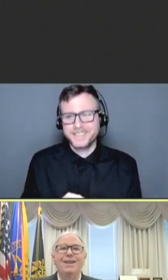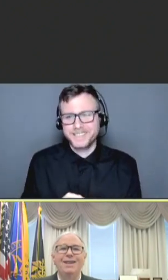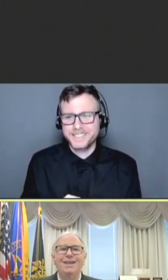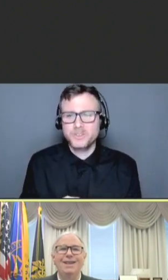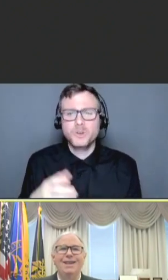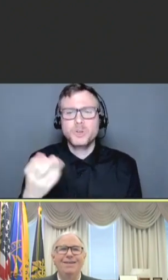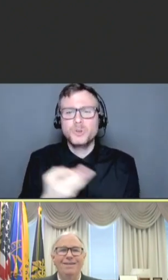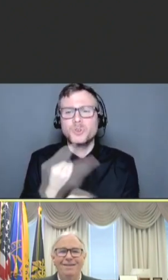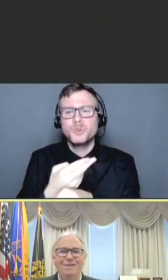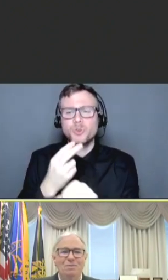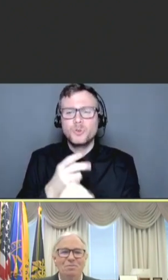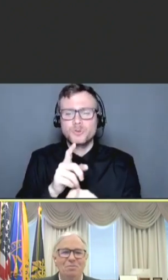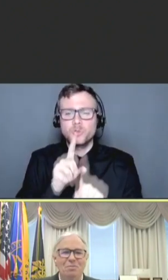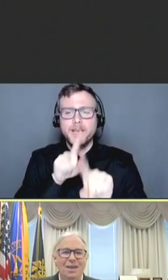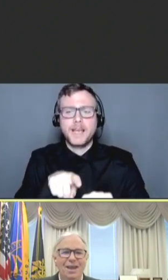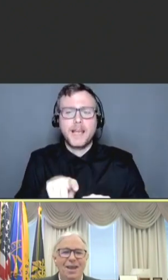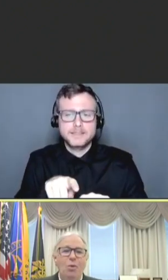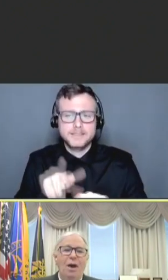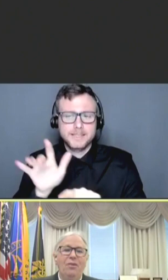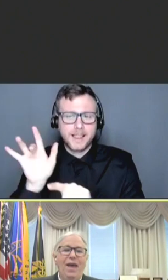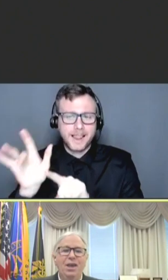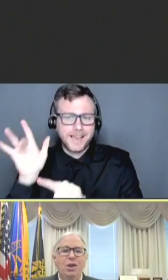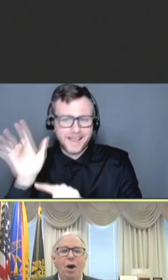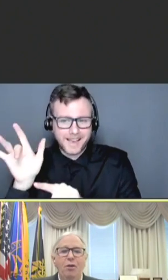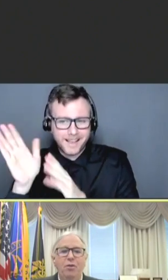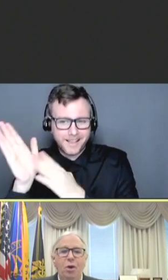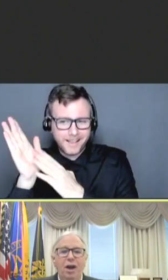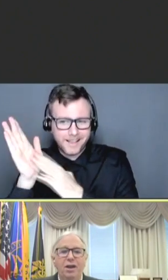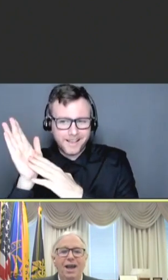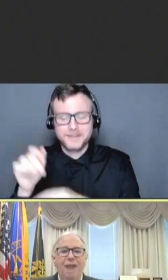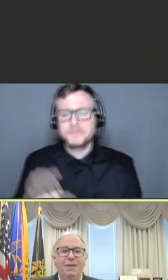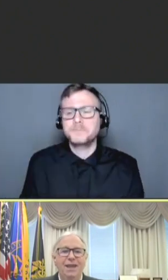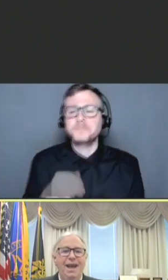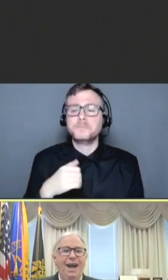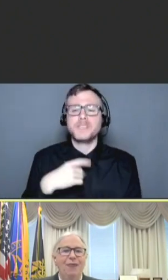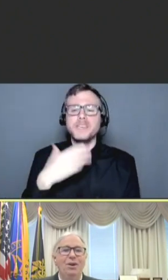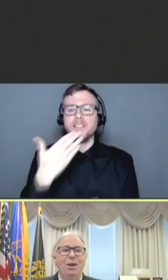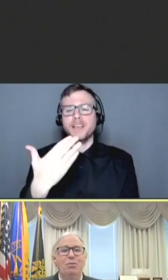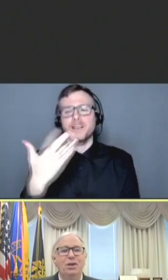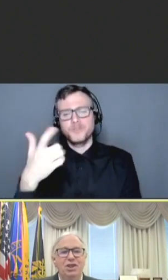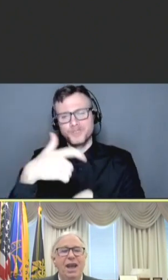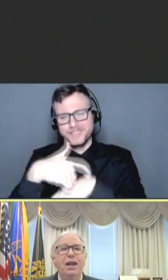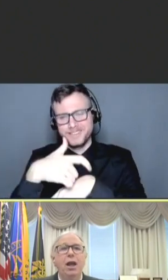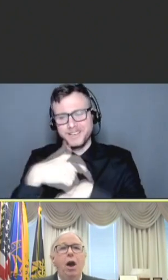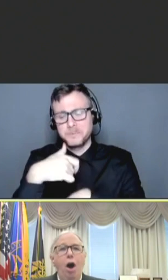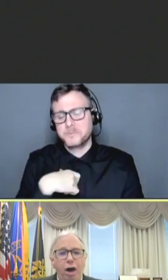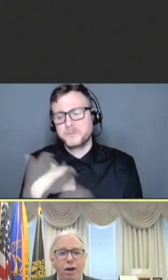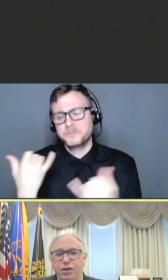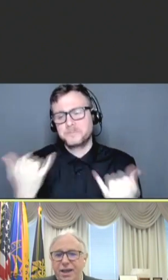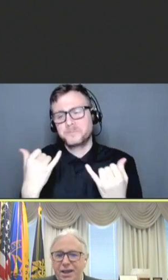great idea. There you go. Well, thank you all for our time today. I really appreciate all of your